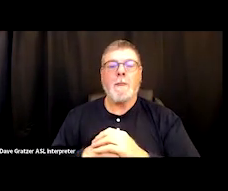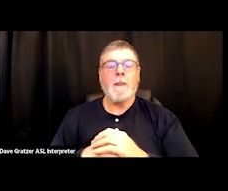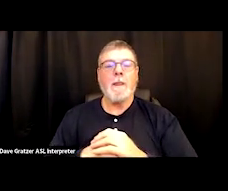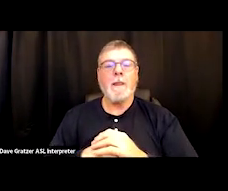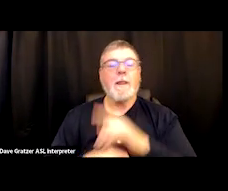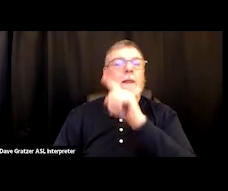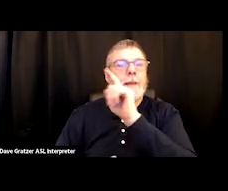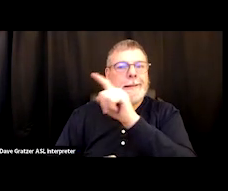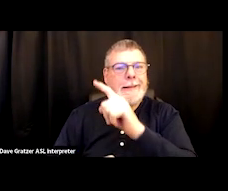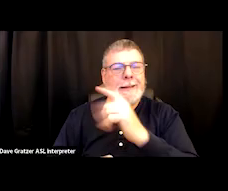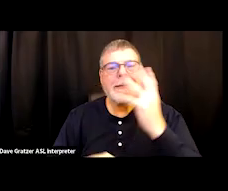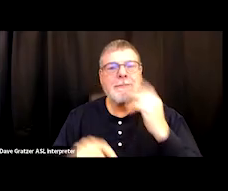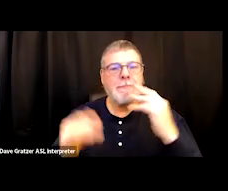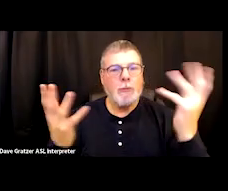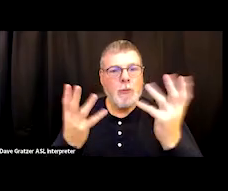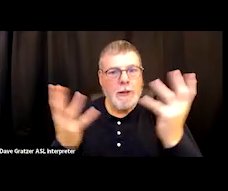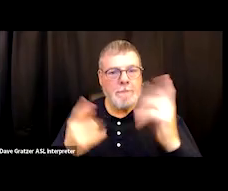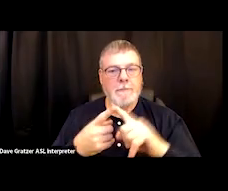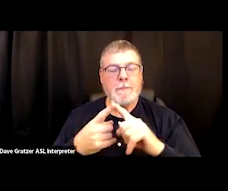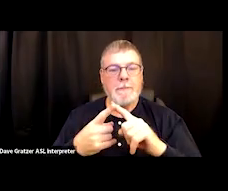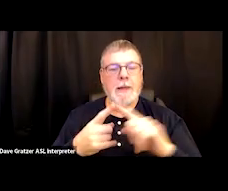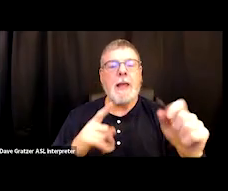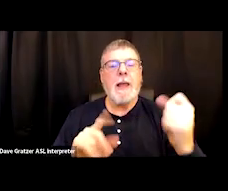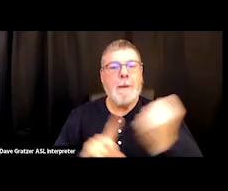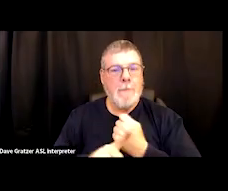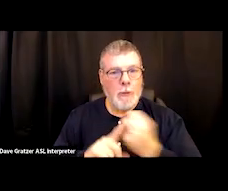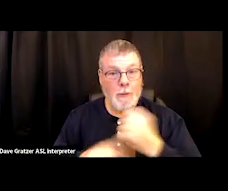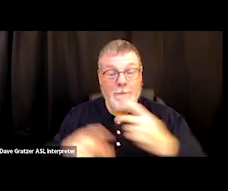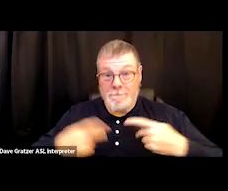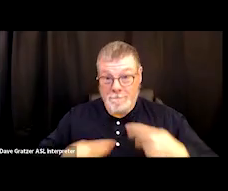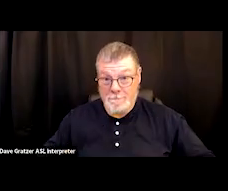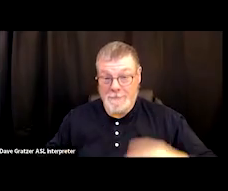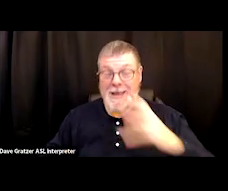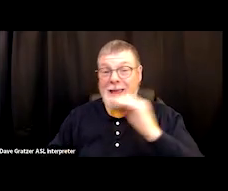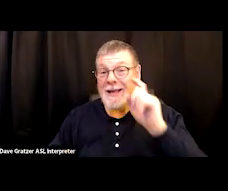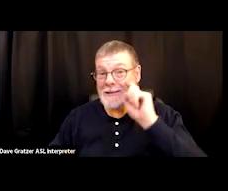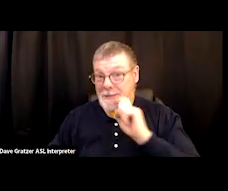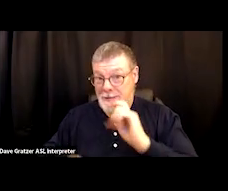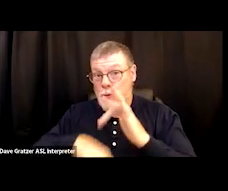Colette experienced abuse both physical and sexual abuse growing up,